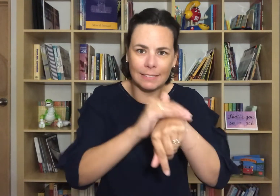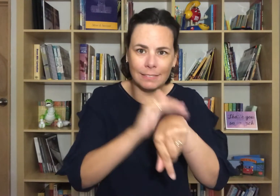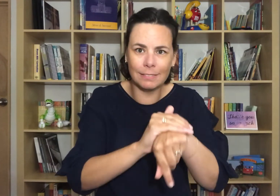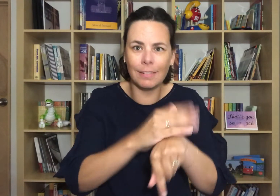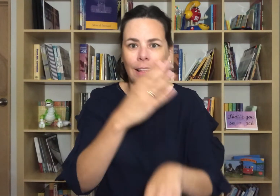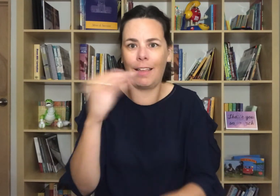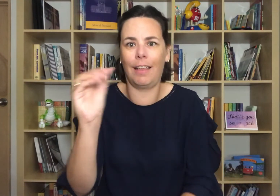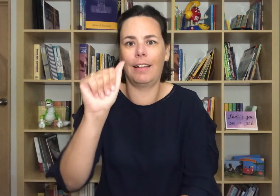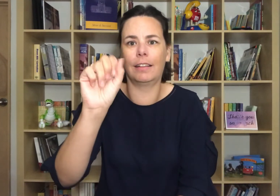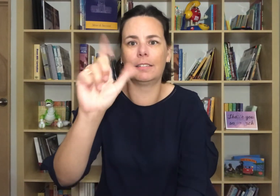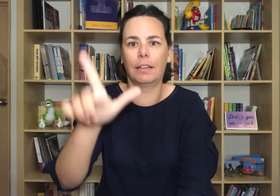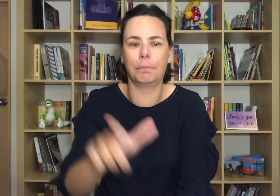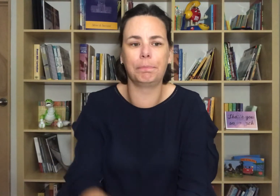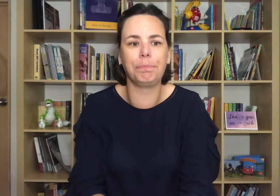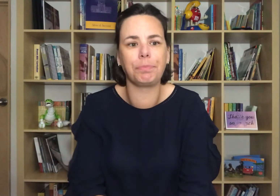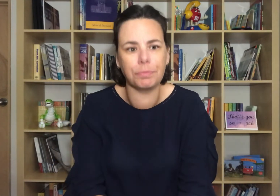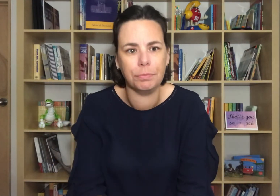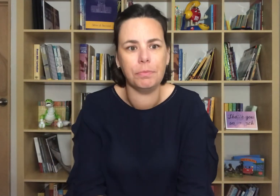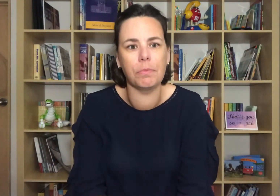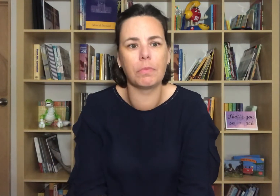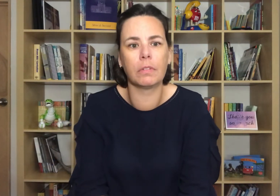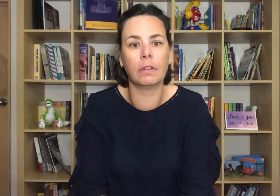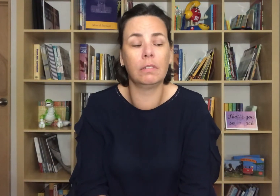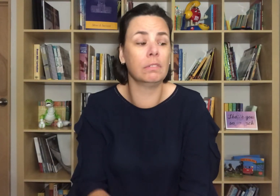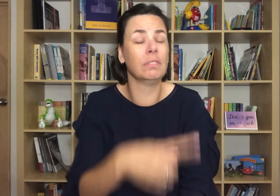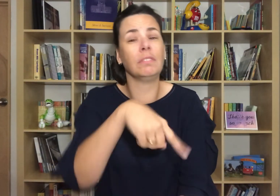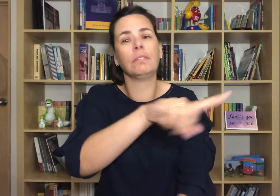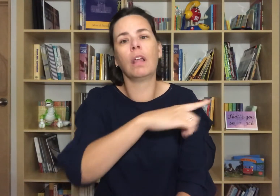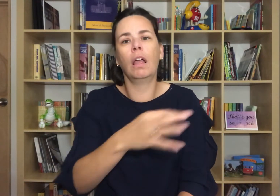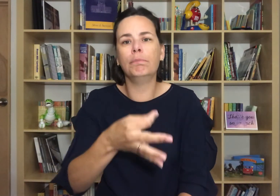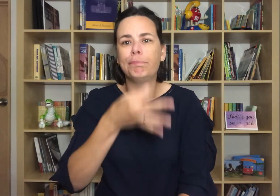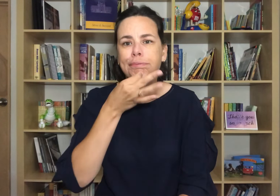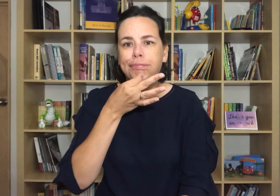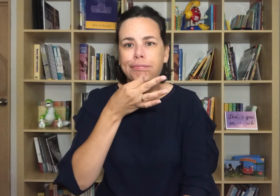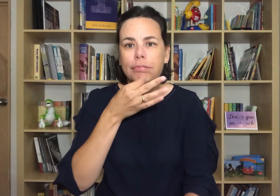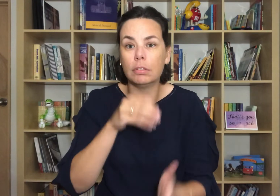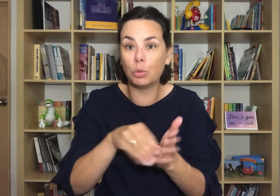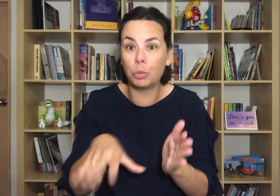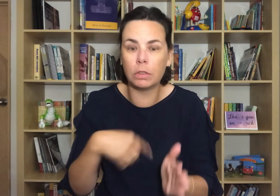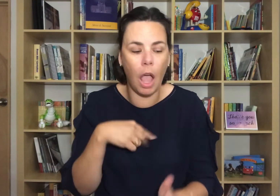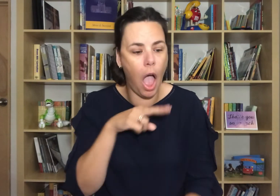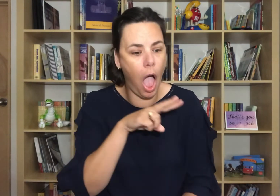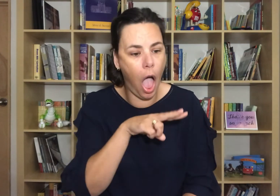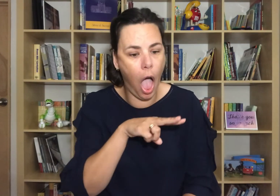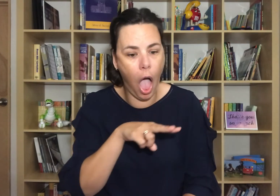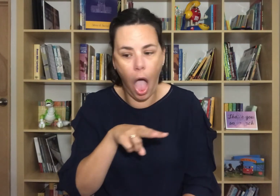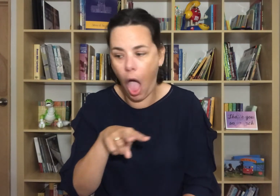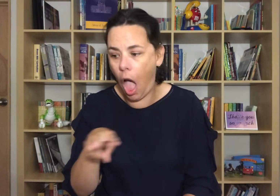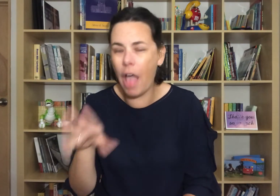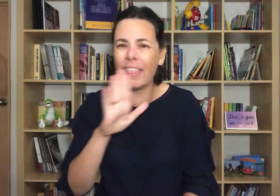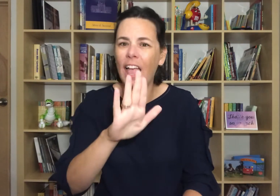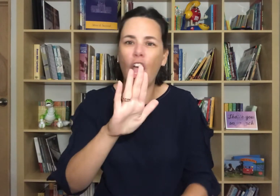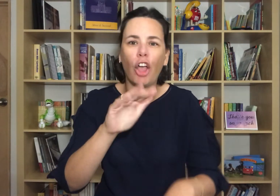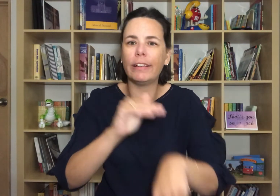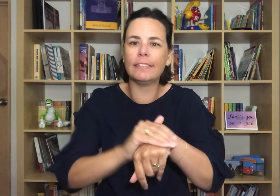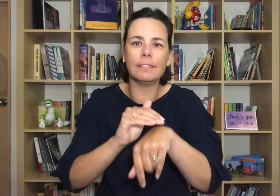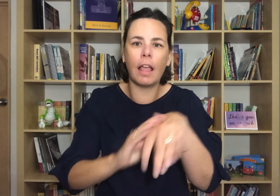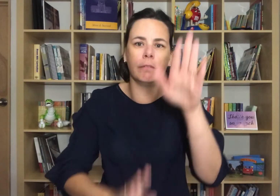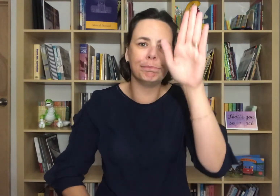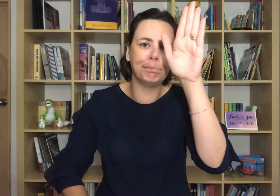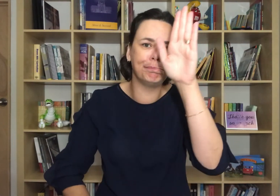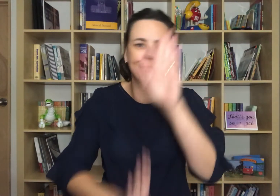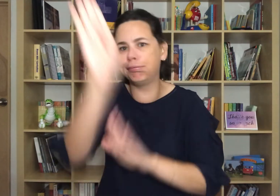both ASL and English and I’ve seen these students’ results.